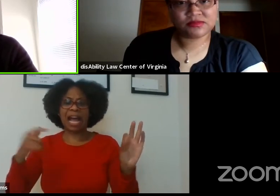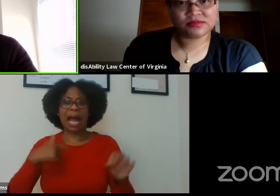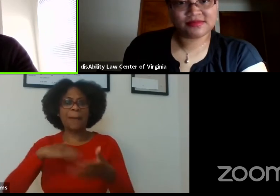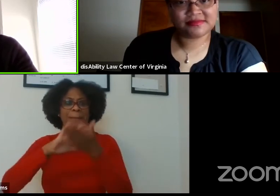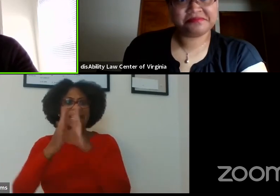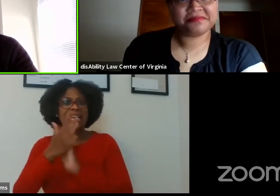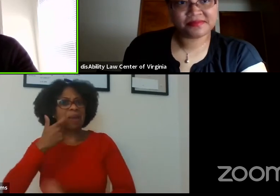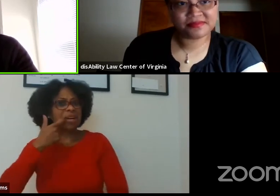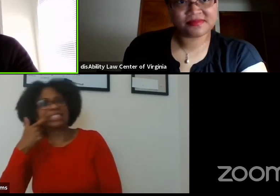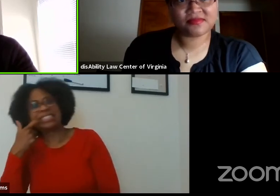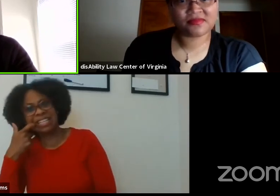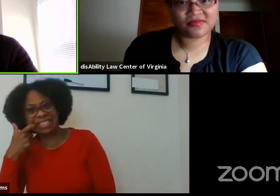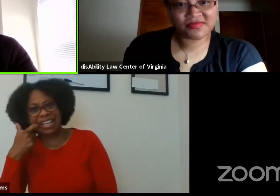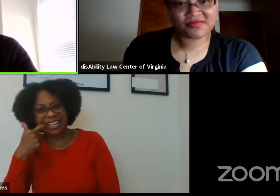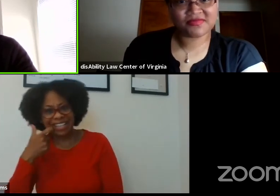That's when I started running,